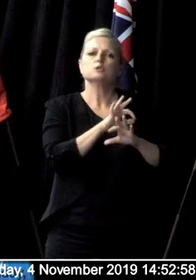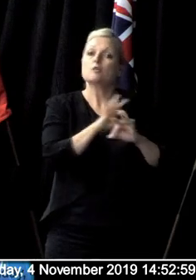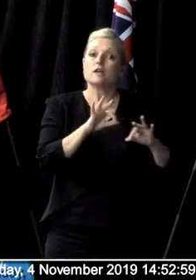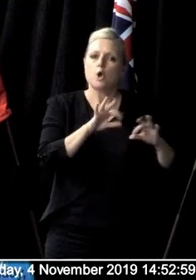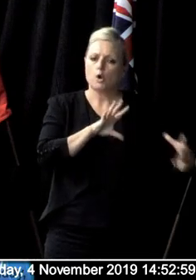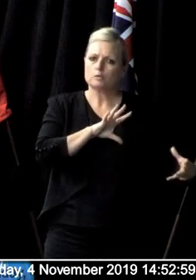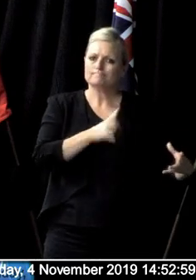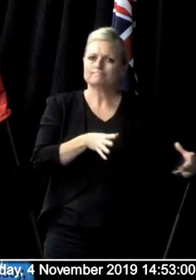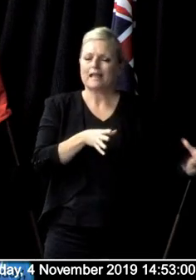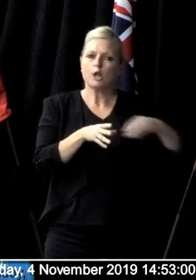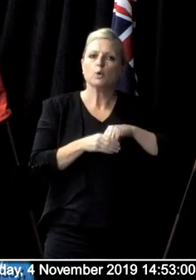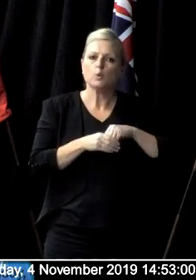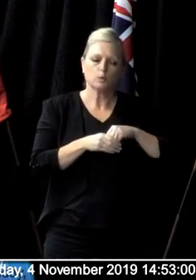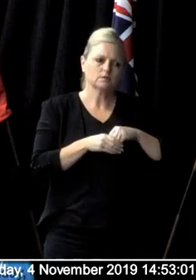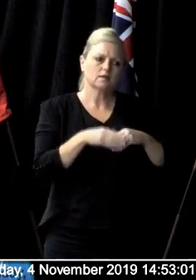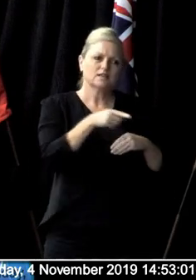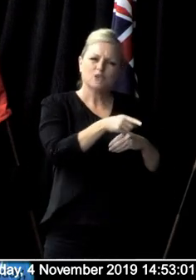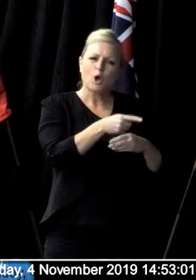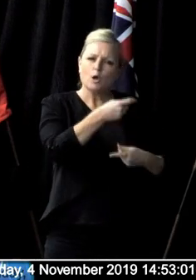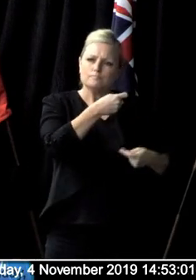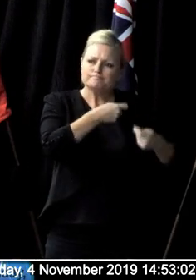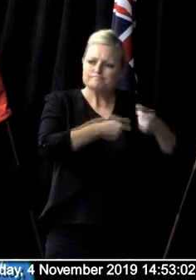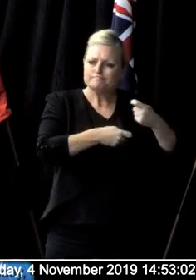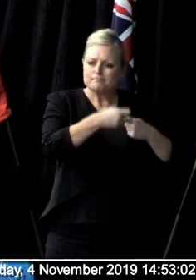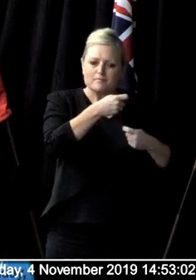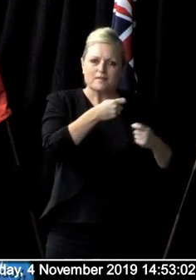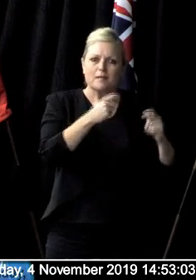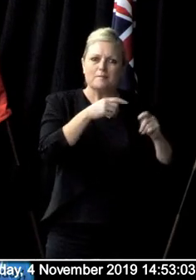That does develop extra behavioural issues.